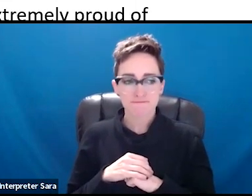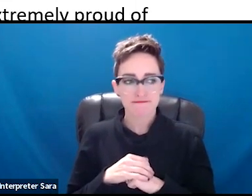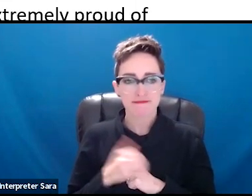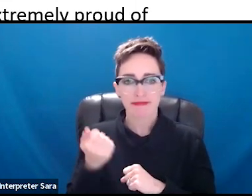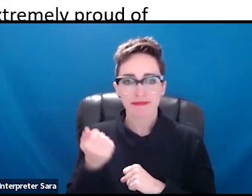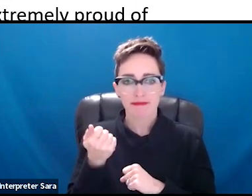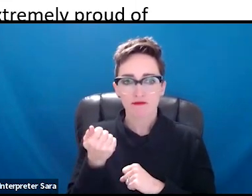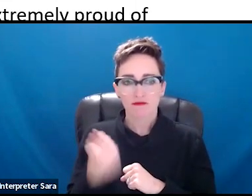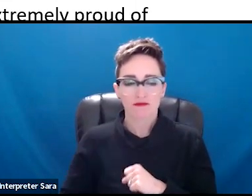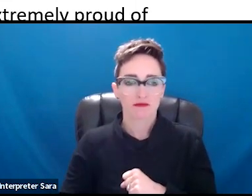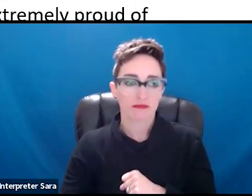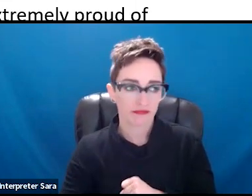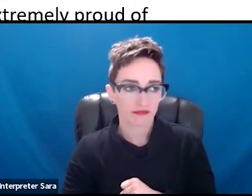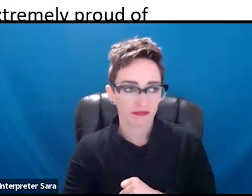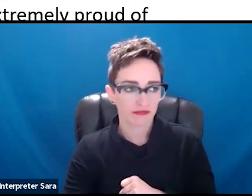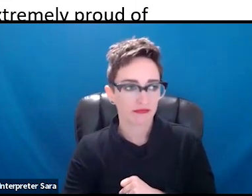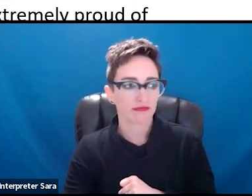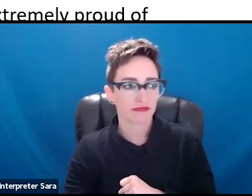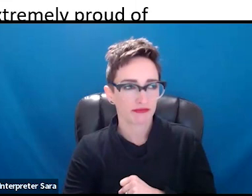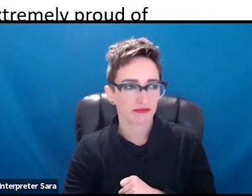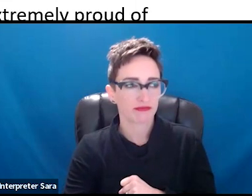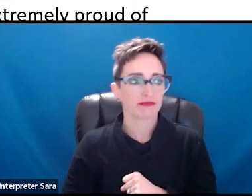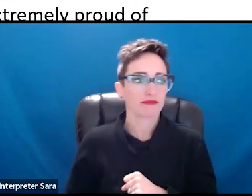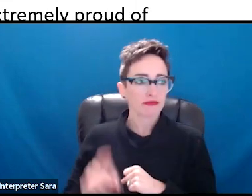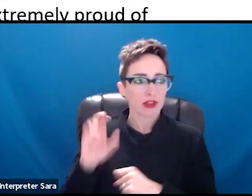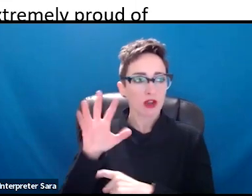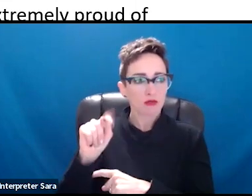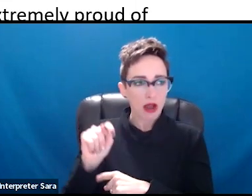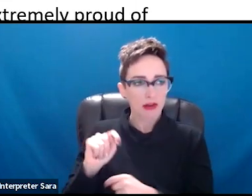when he worked on legislative and regulatory affairs as Public Policy